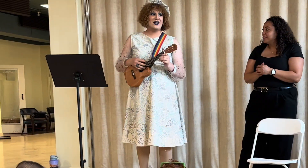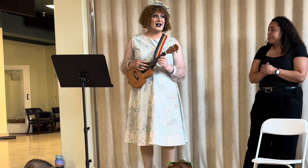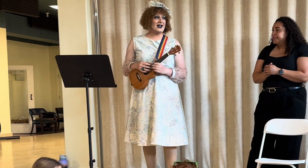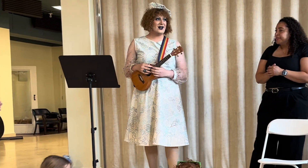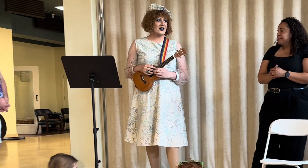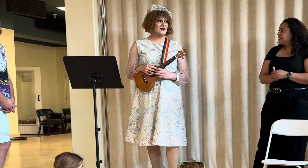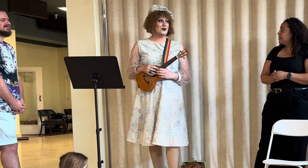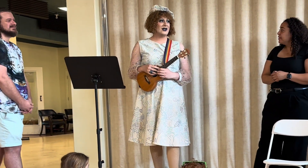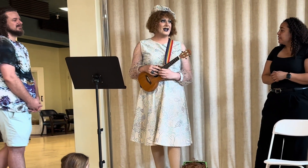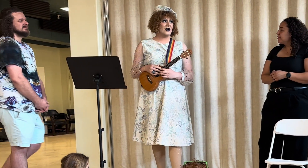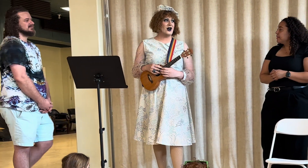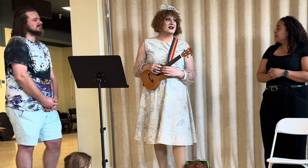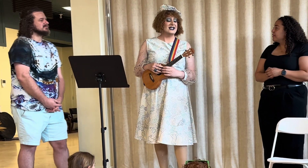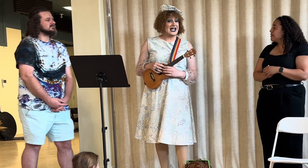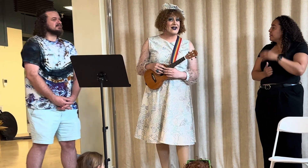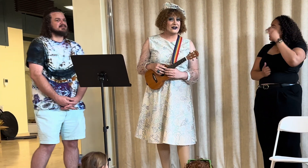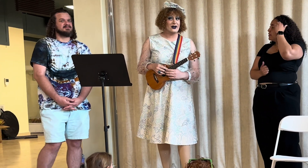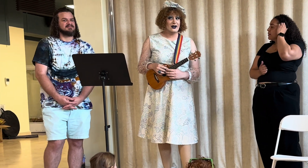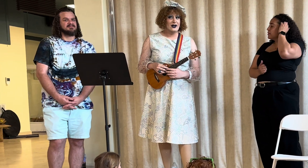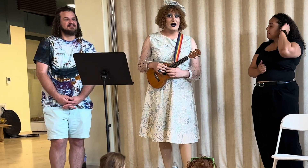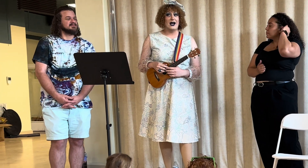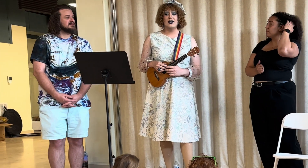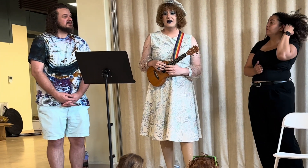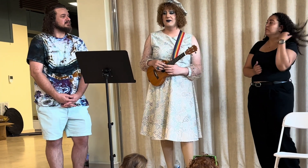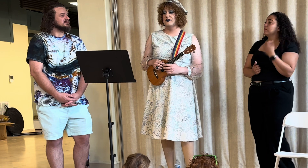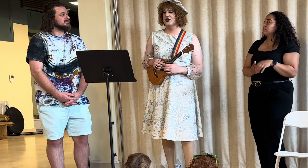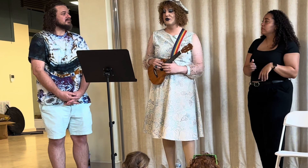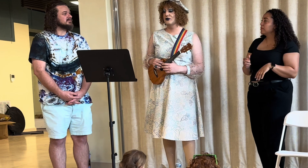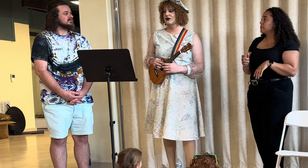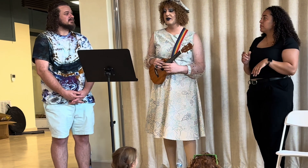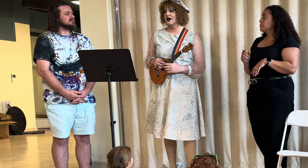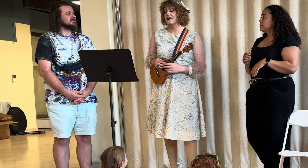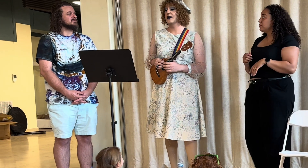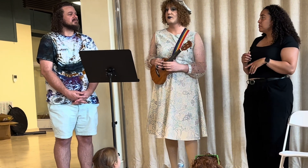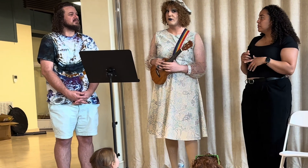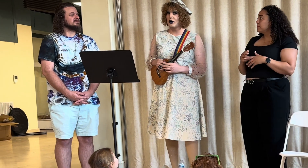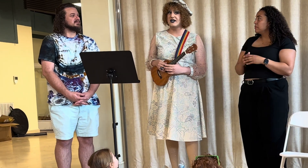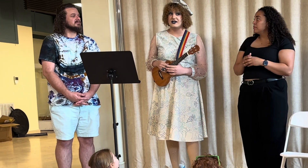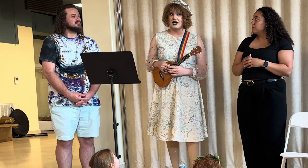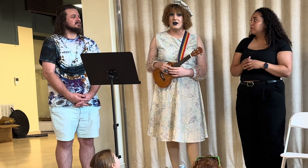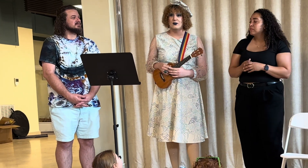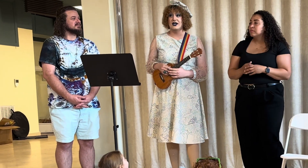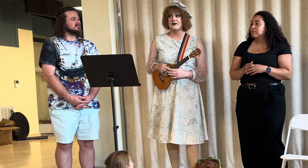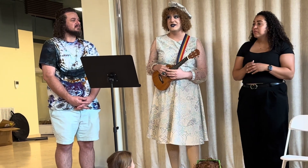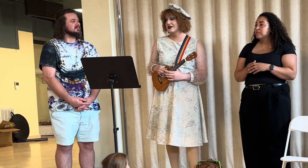spirit of working on art together, I'm going to perform this song with Mr.